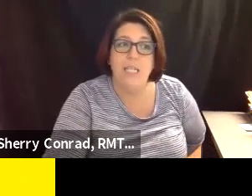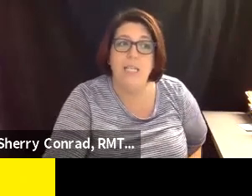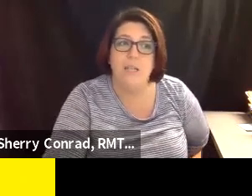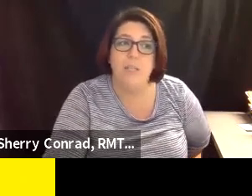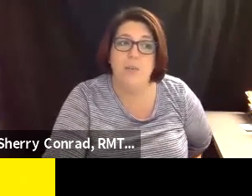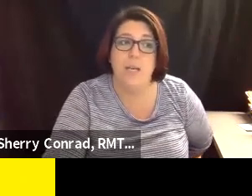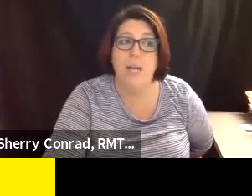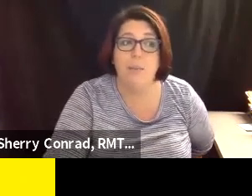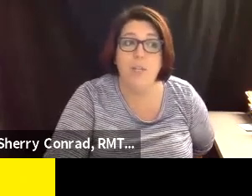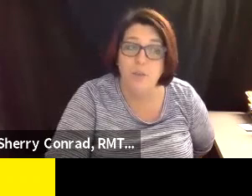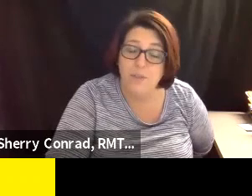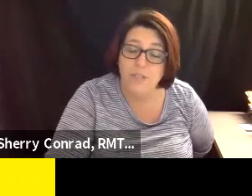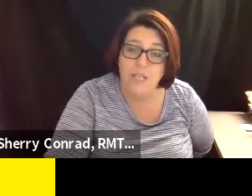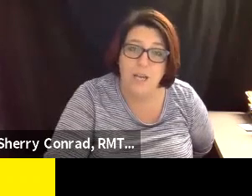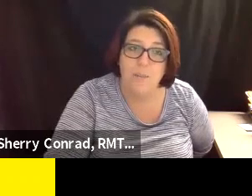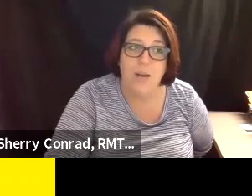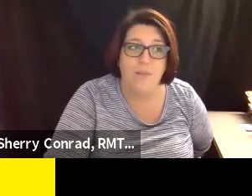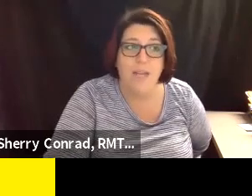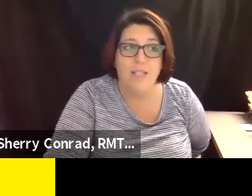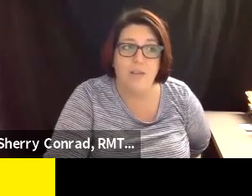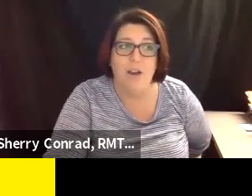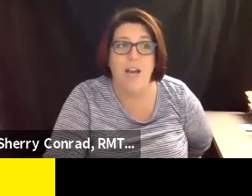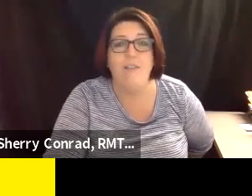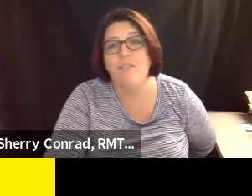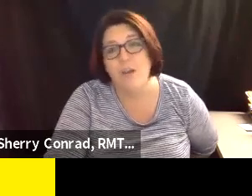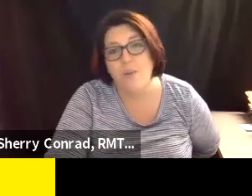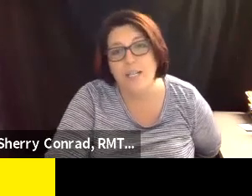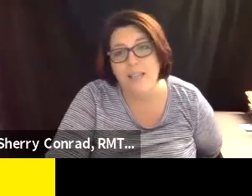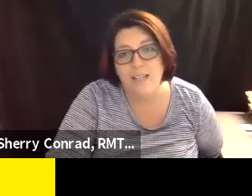doing a Pineapple University about the S3RF so we are excited and